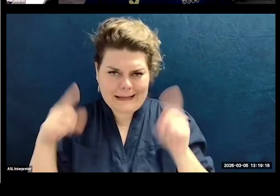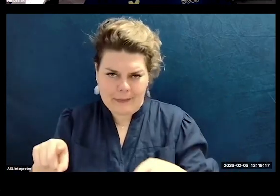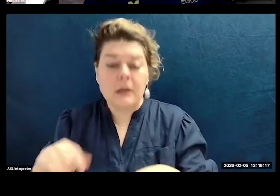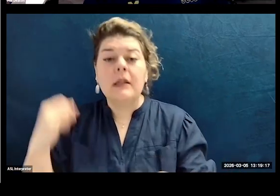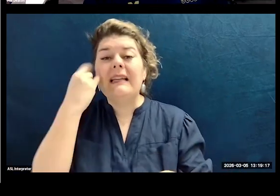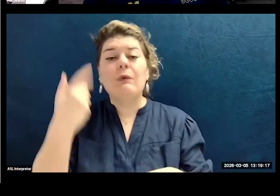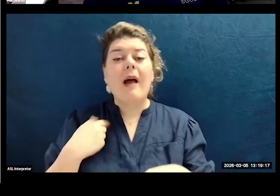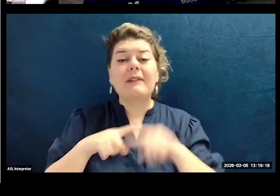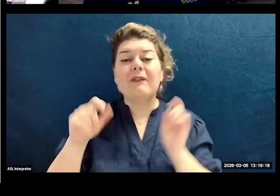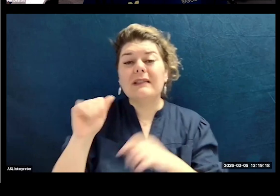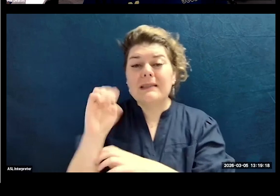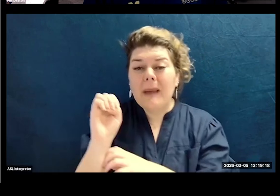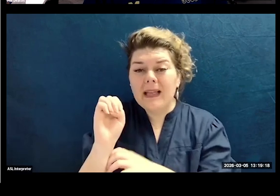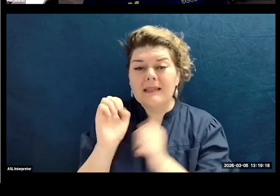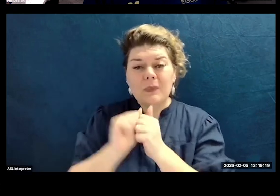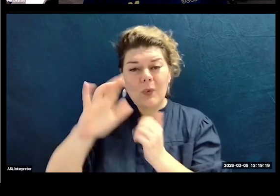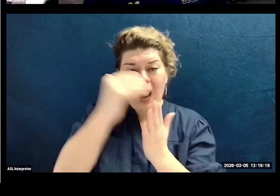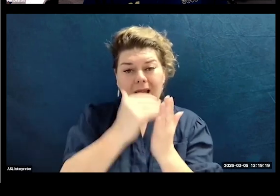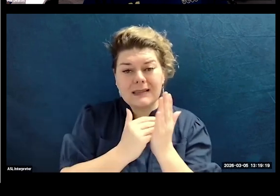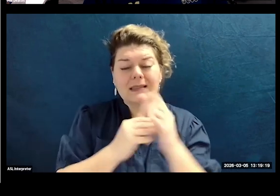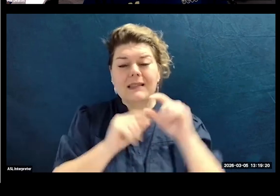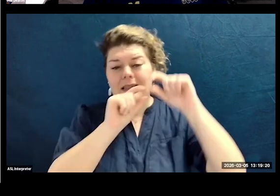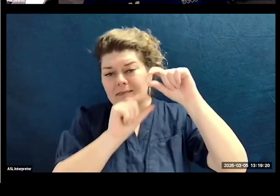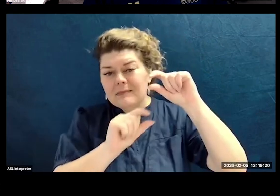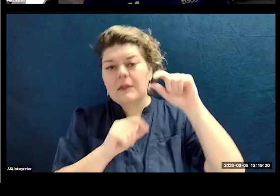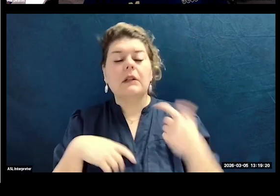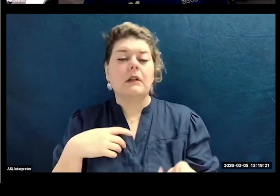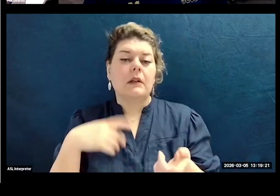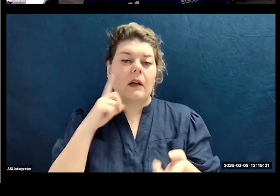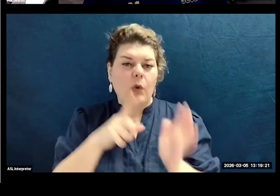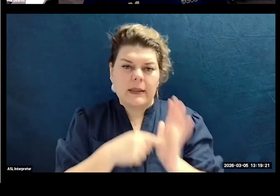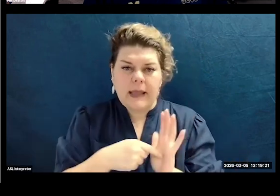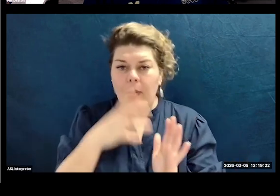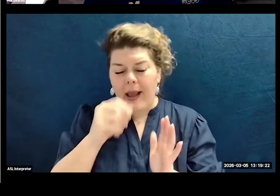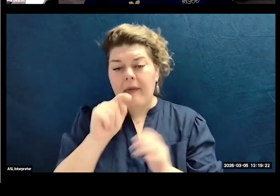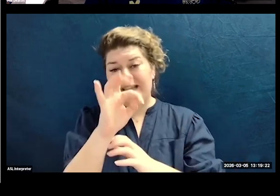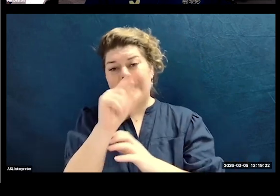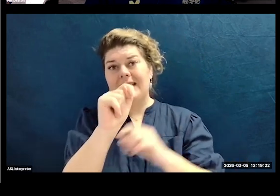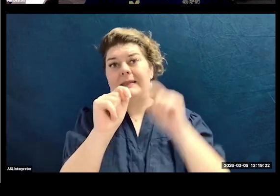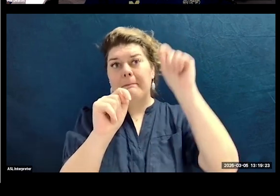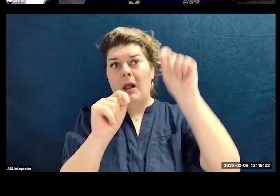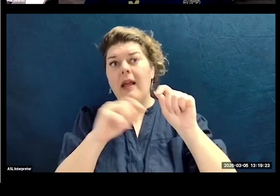between your list, your bullet point, for example, and the actual text following the bullet point.